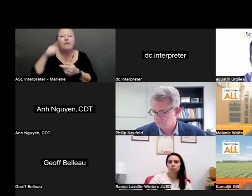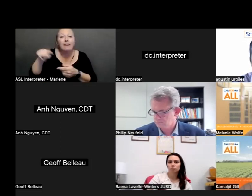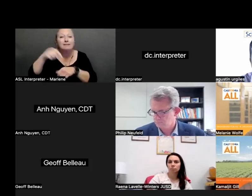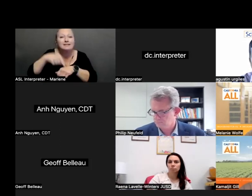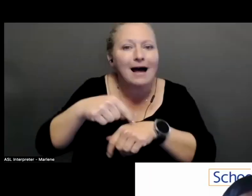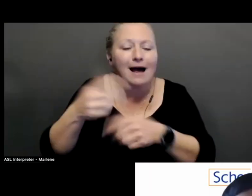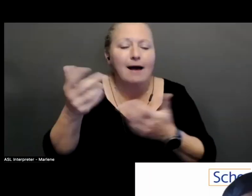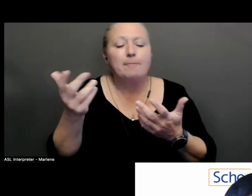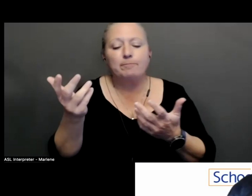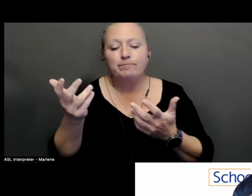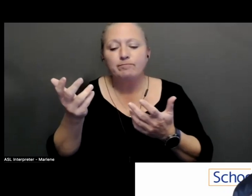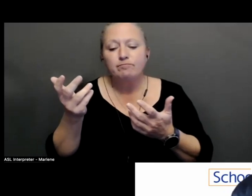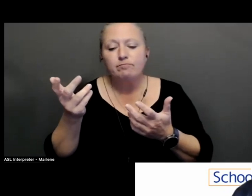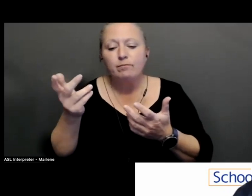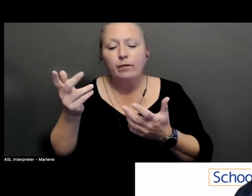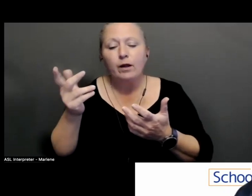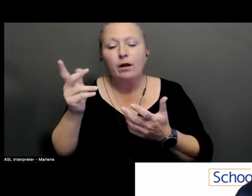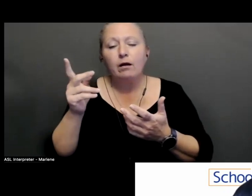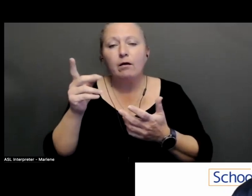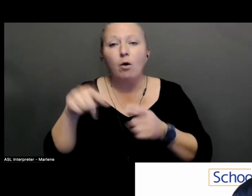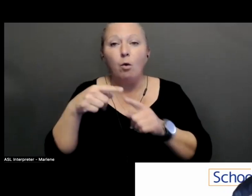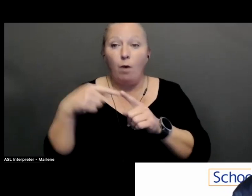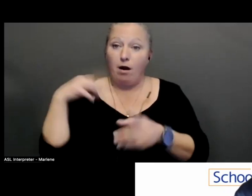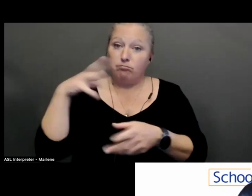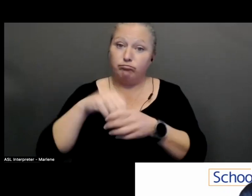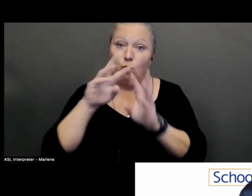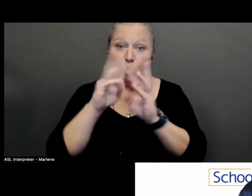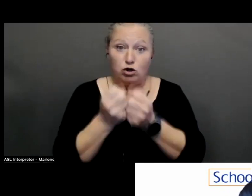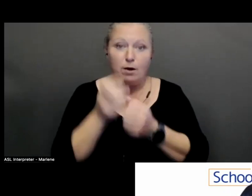see when we, when I participated in workshops, you know, parents want to know what should my